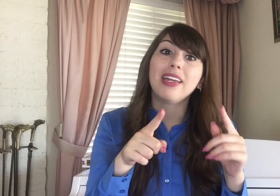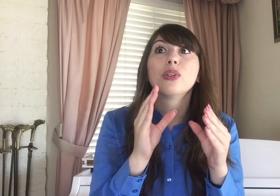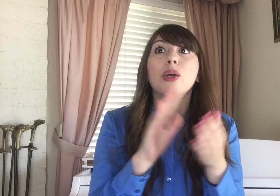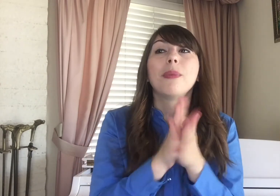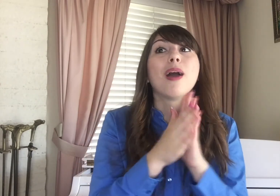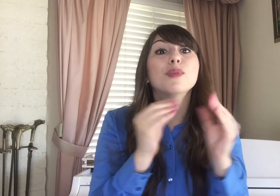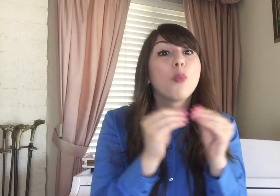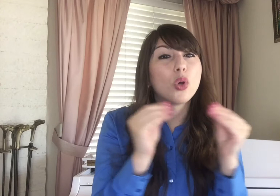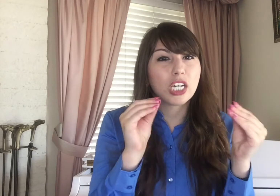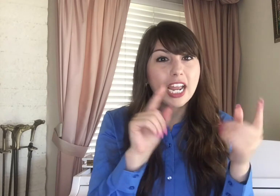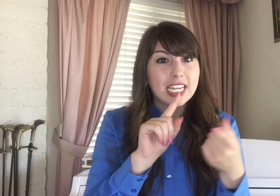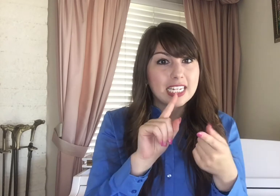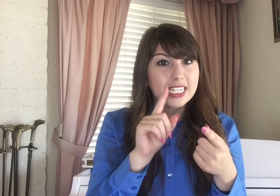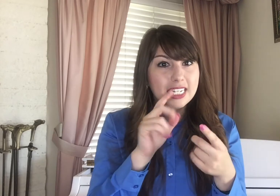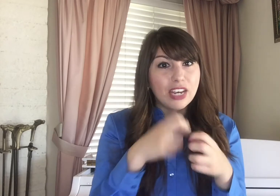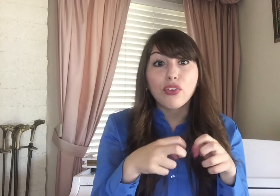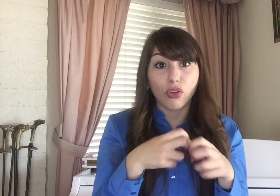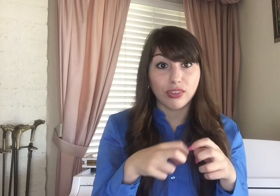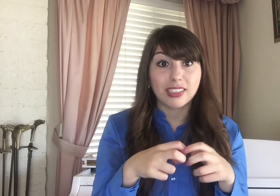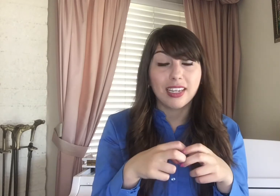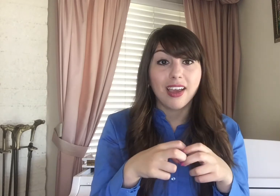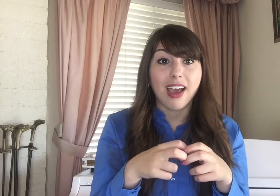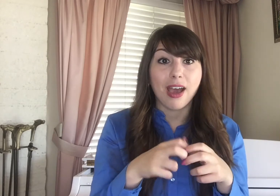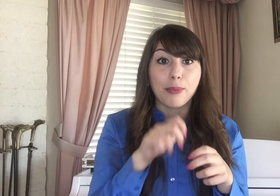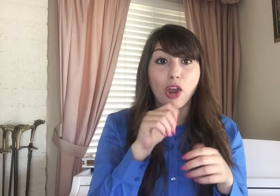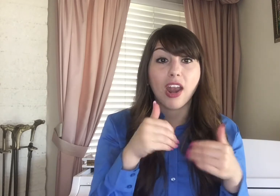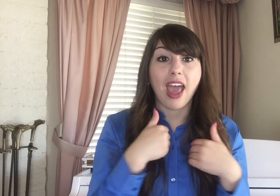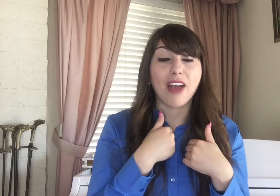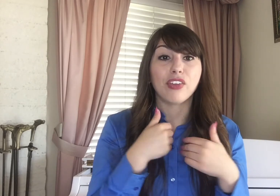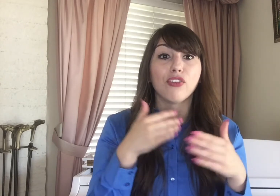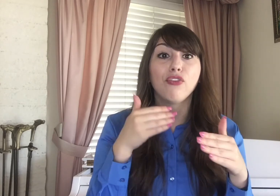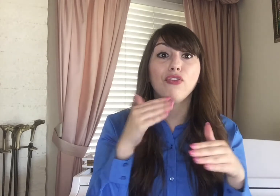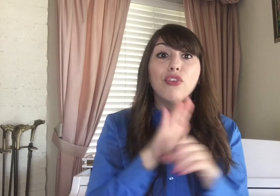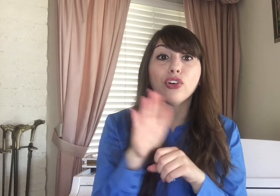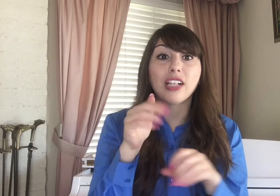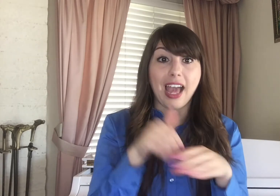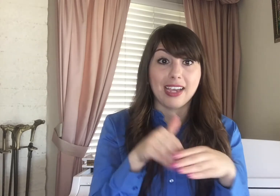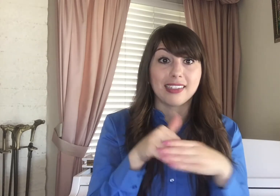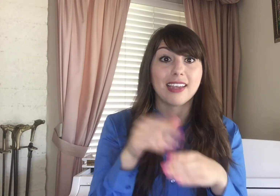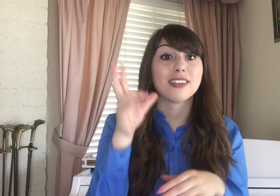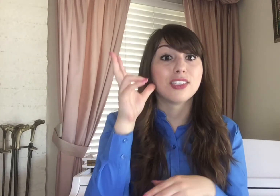becomes more difficult not having full access